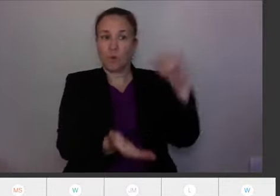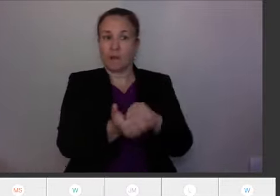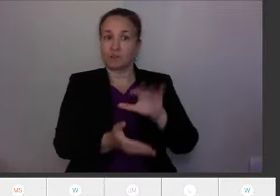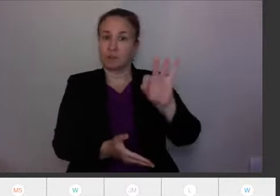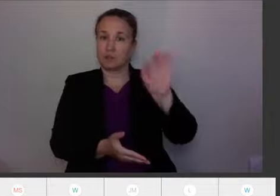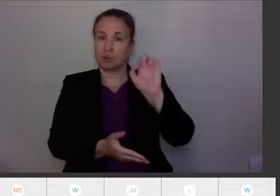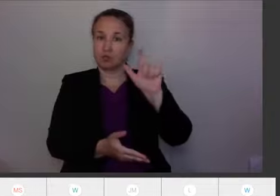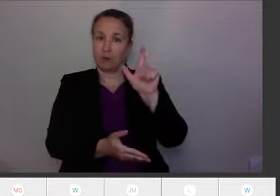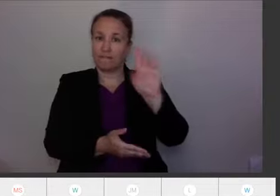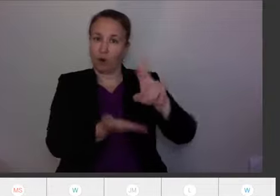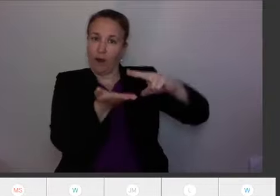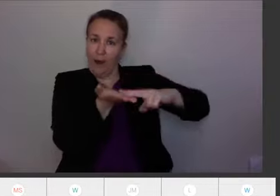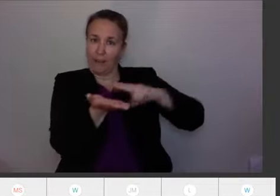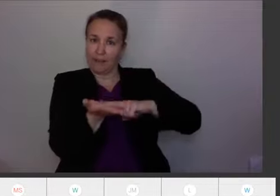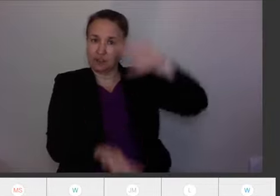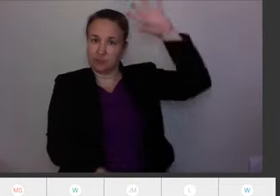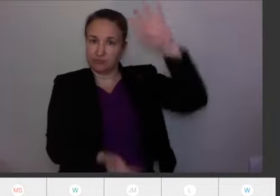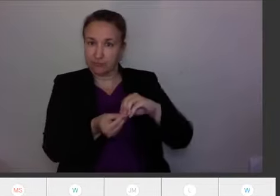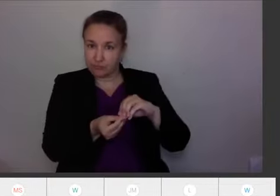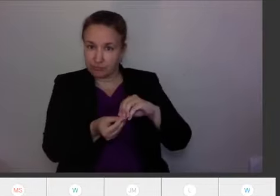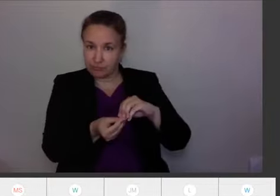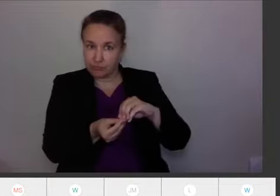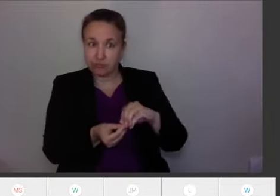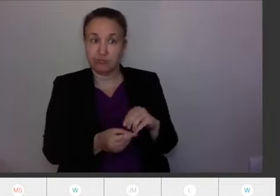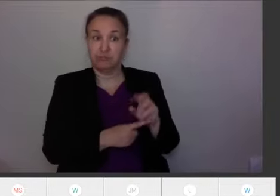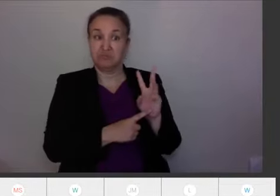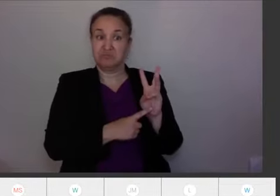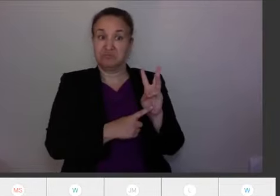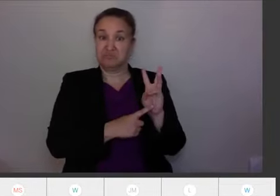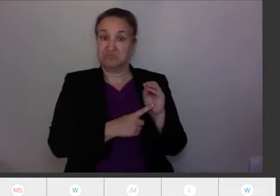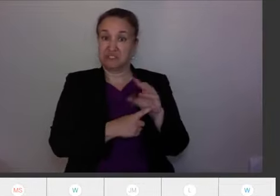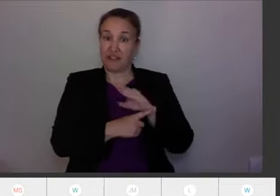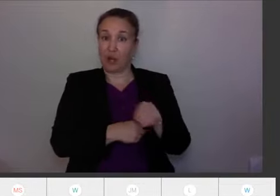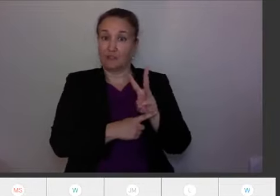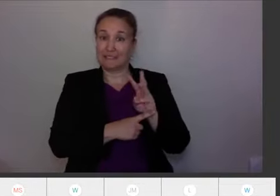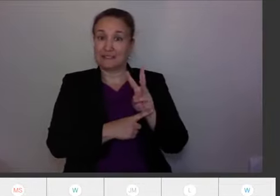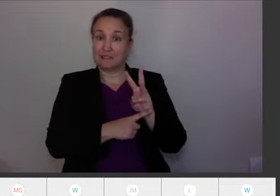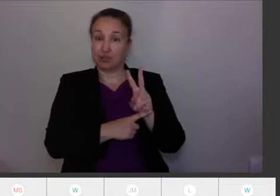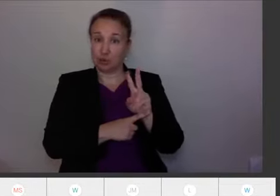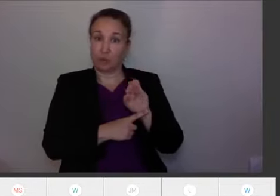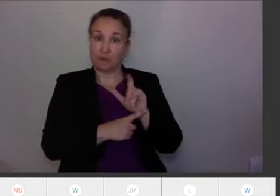applications 60 of our 62 municipalities were represented